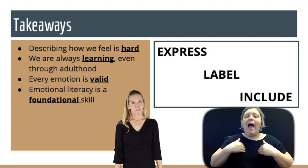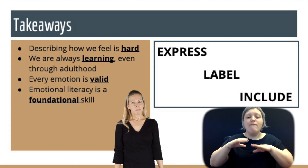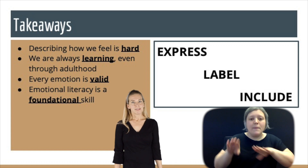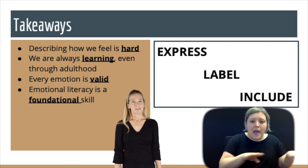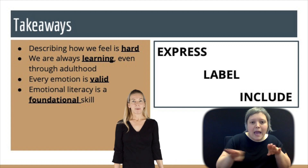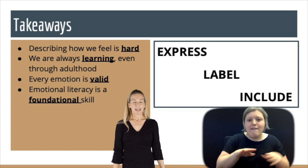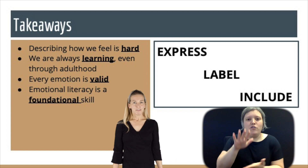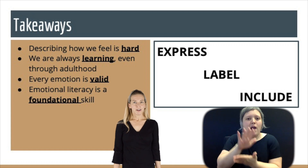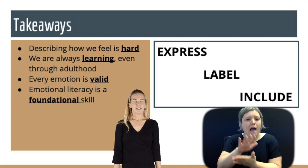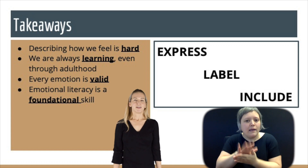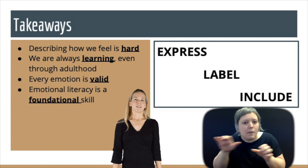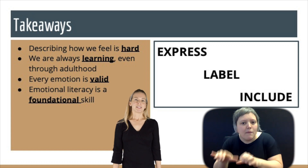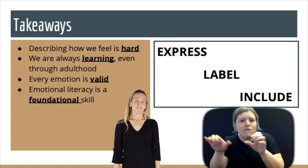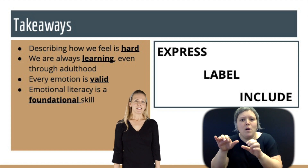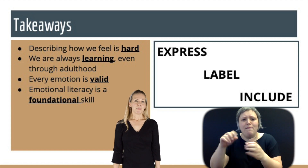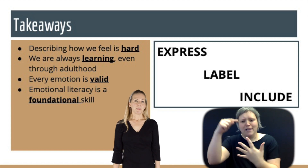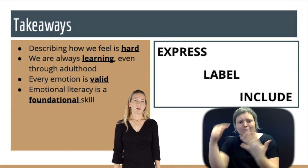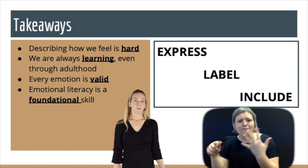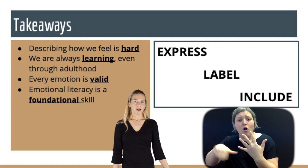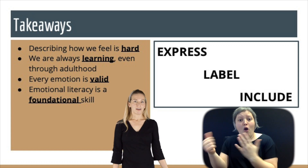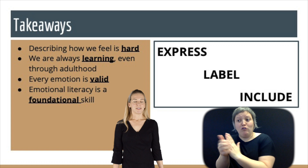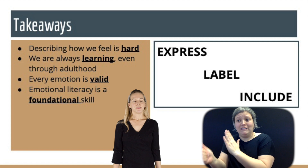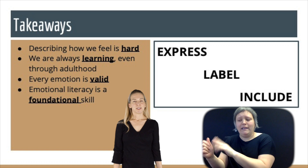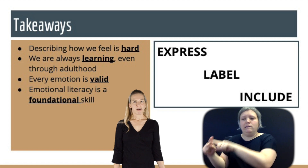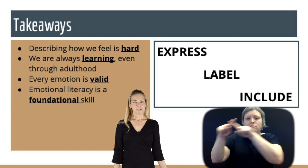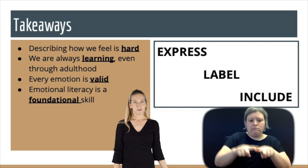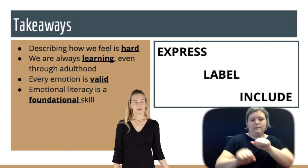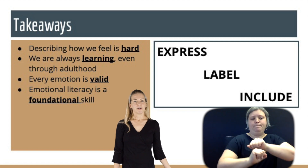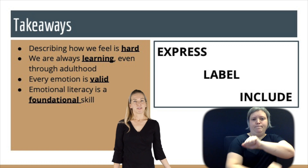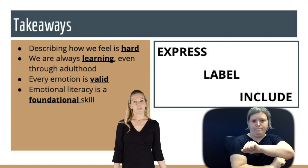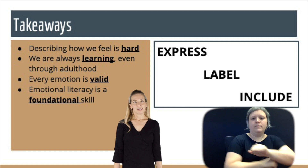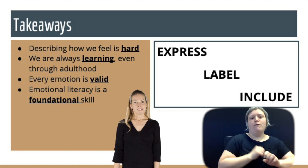performance, their behavior. So it's definitely something we want to work on as soon as possible so that we can see